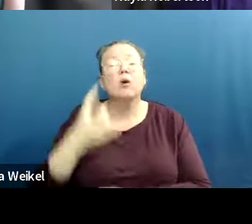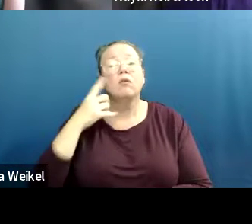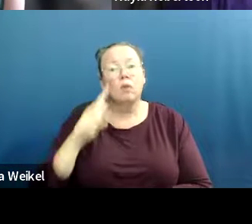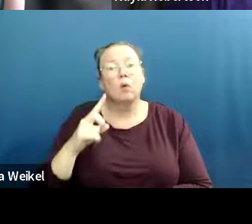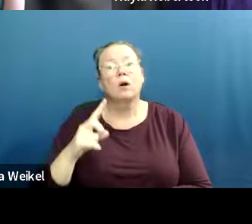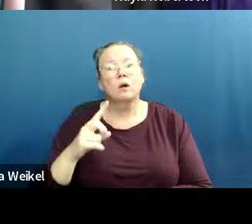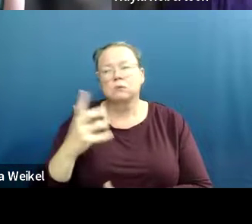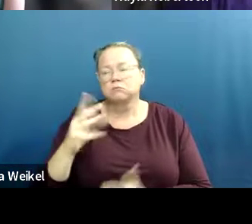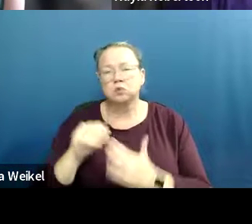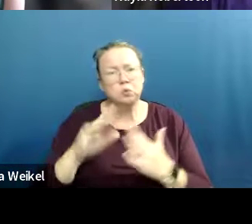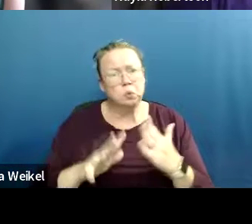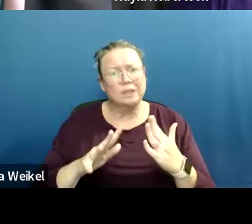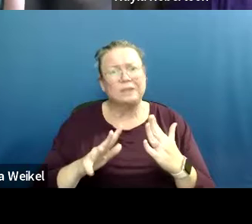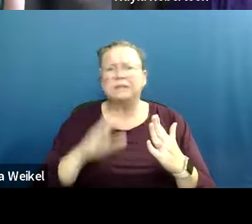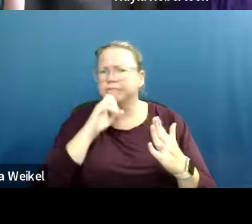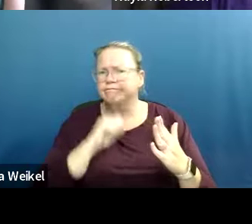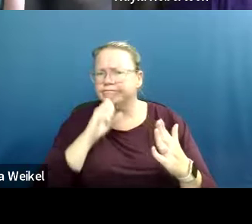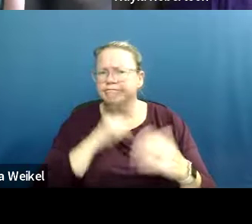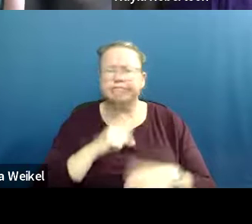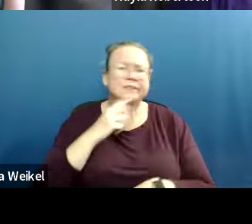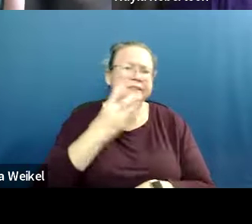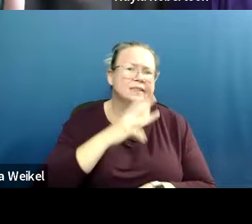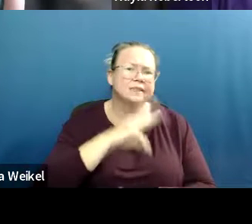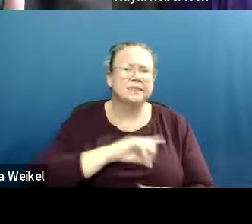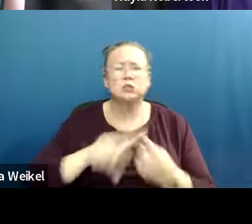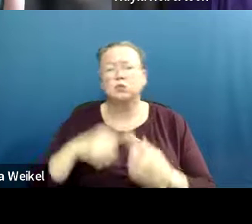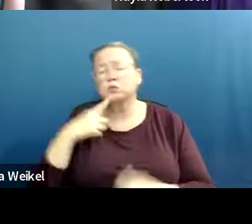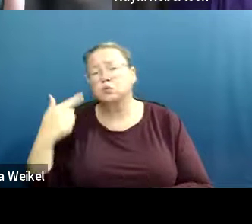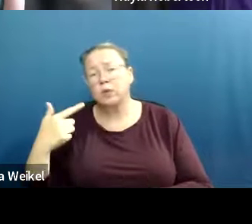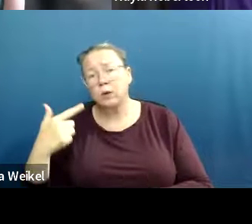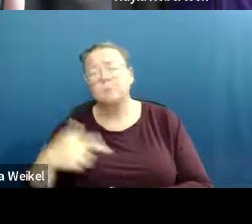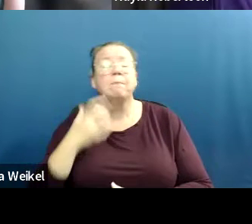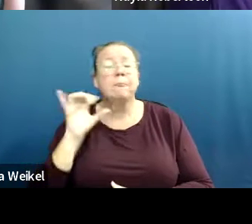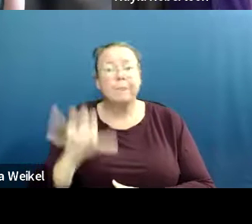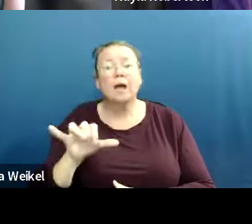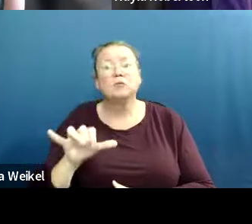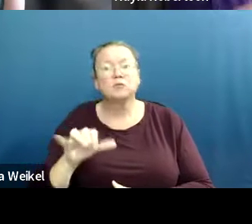Rosie Vazquez: students, ages 16 to 21. And it's it was a 3 week